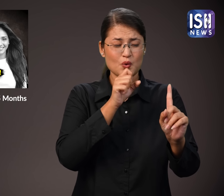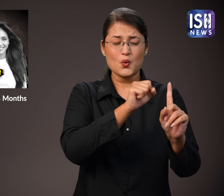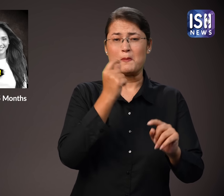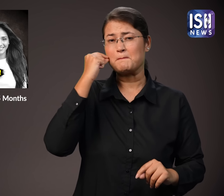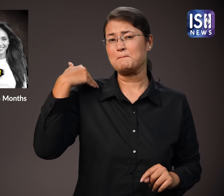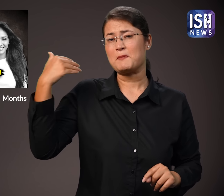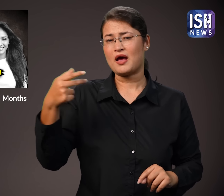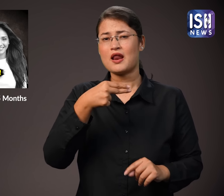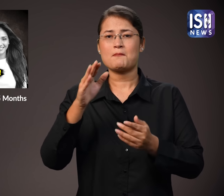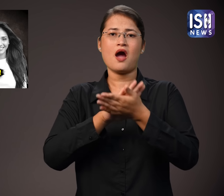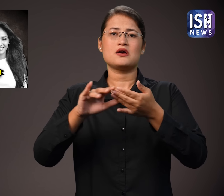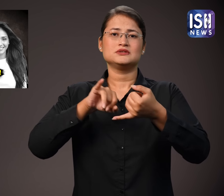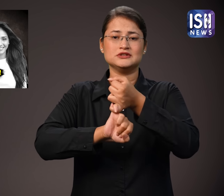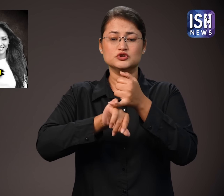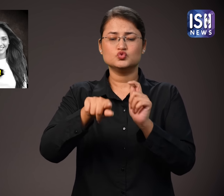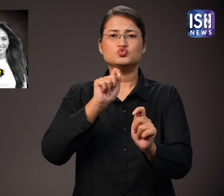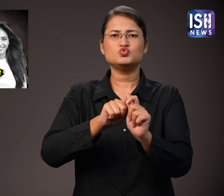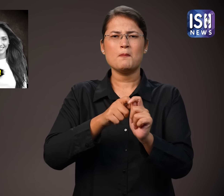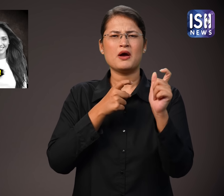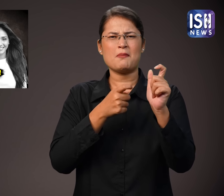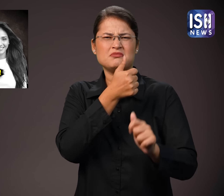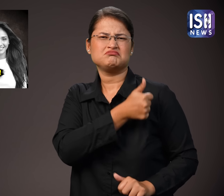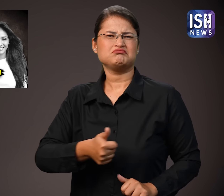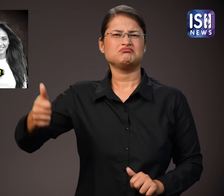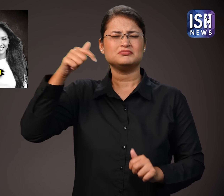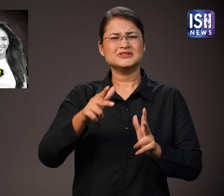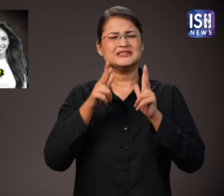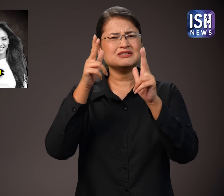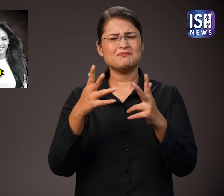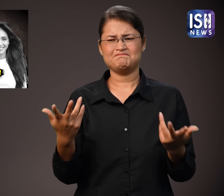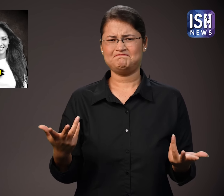According to Twisha’s brother, Major Harshit Sharma,